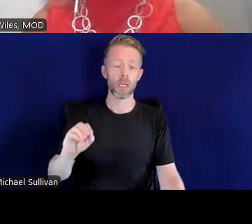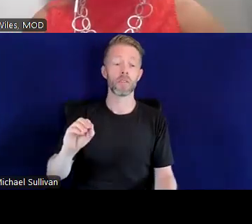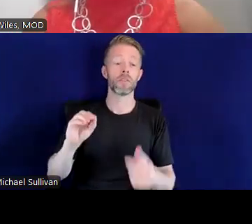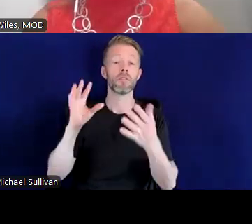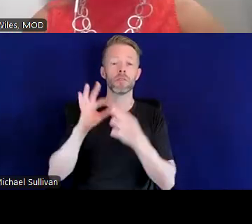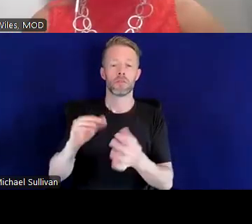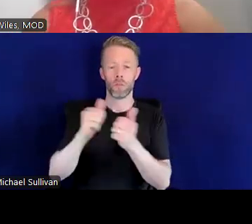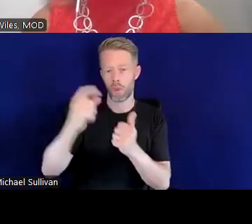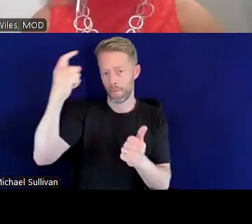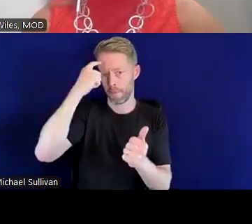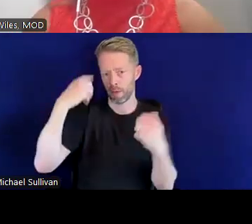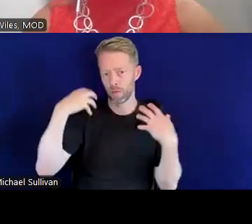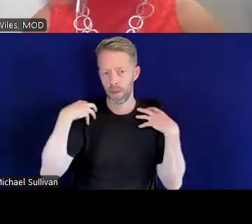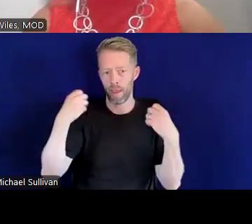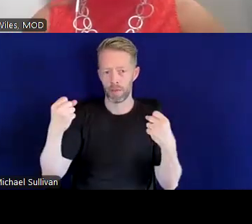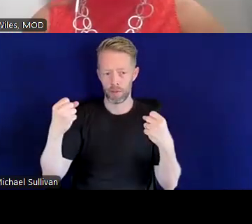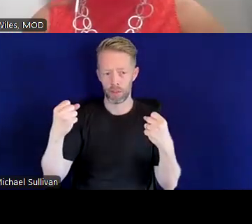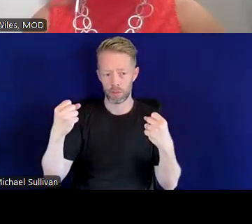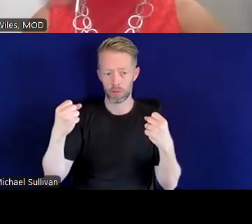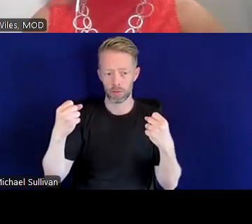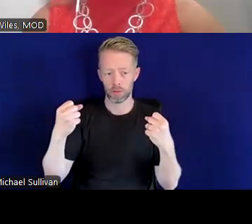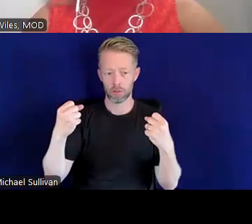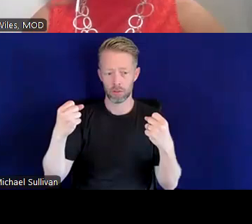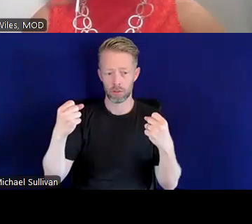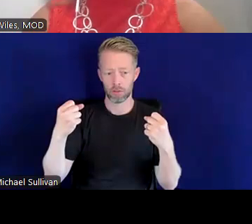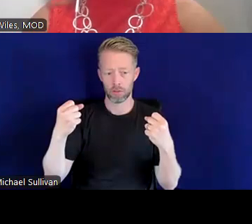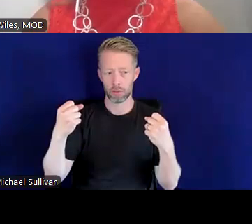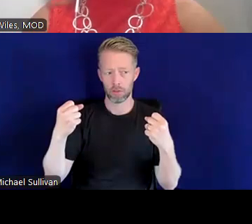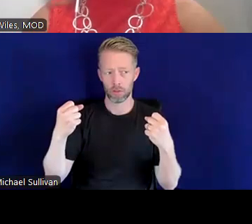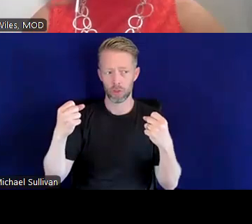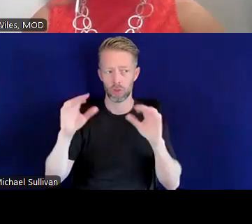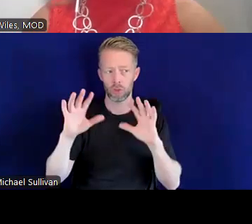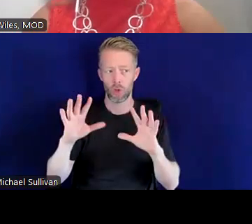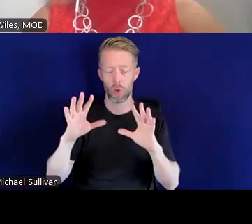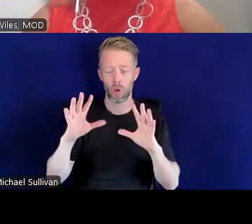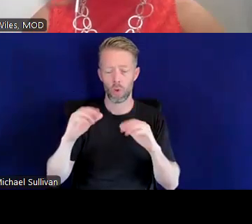mental health related need, so it's that whole experience has